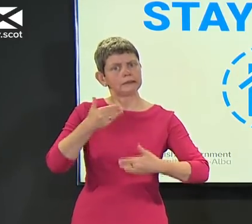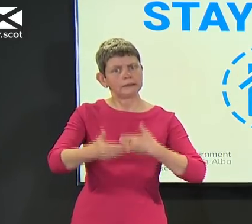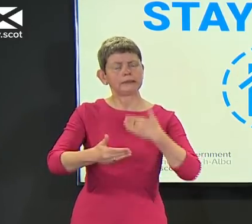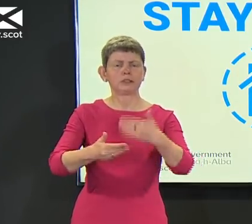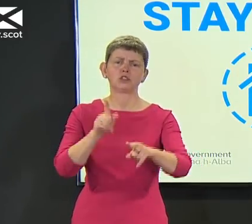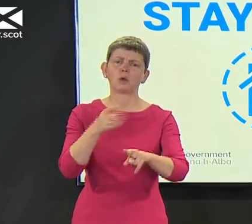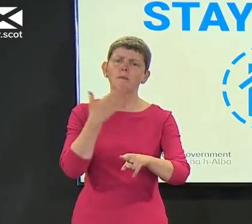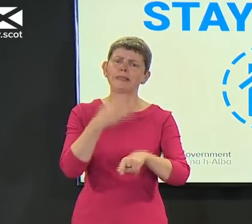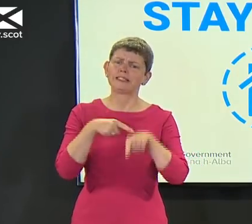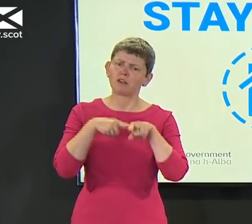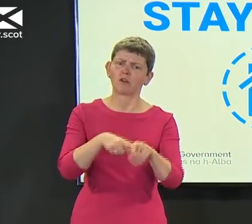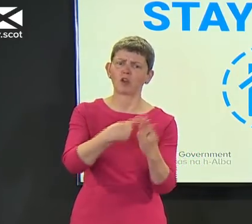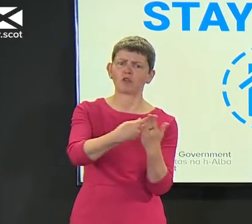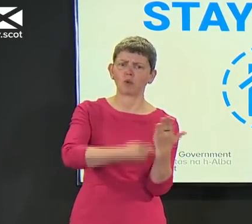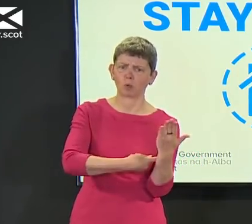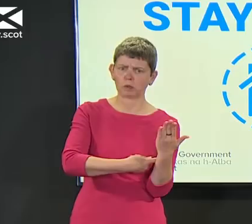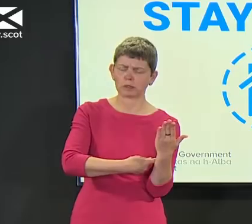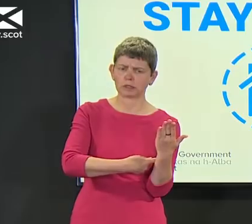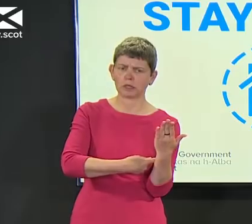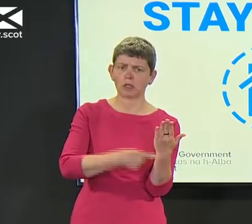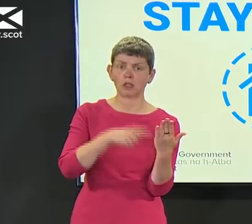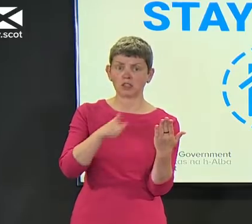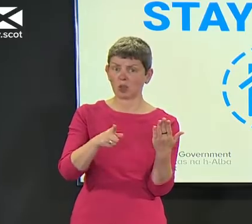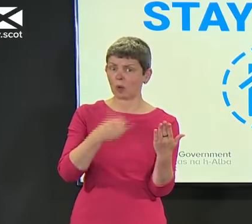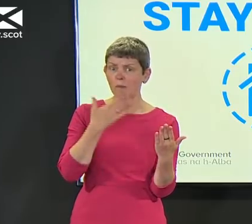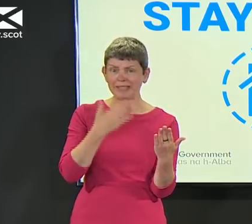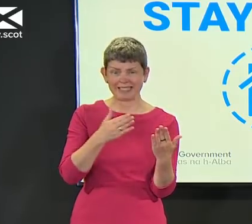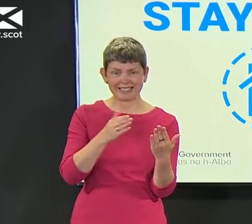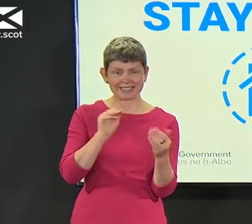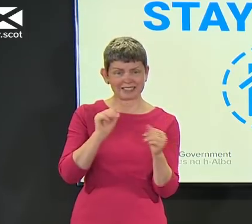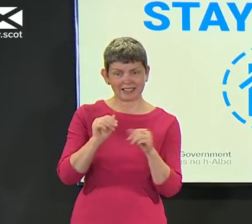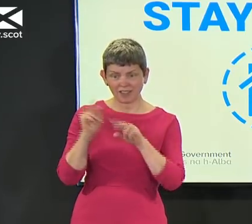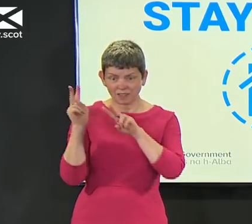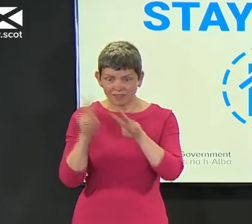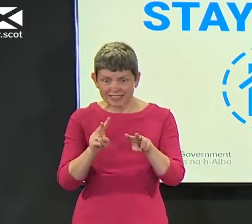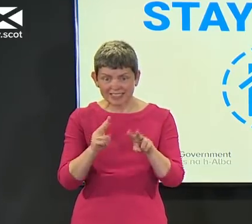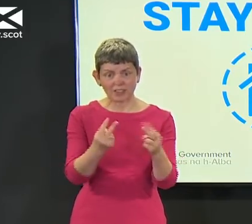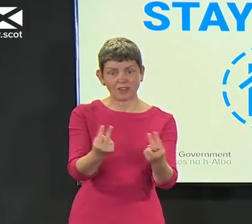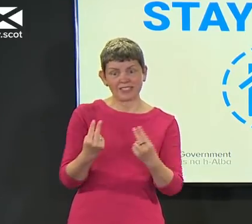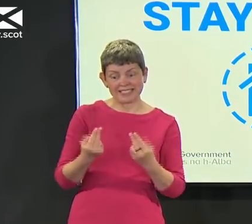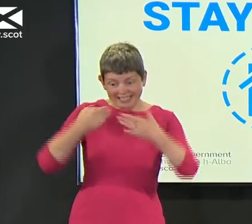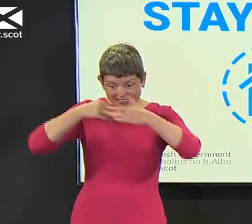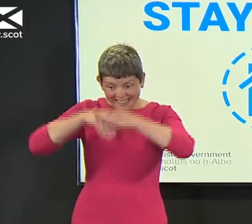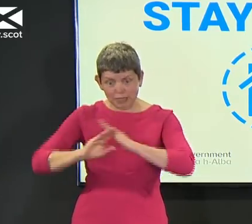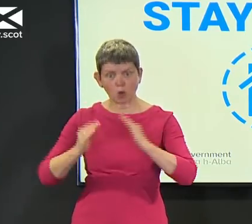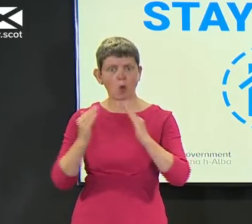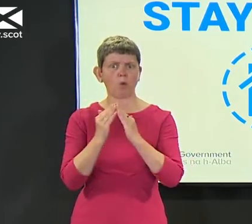please don't meet other households in your home or in their homes we hope that can be eased from the